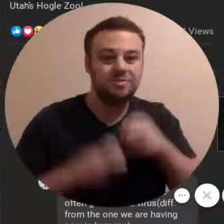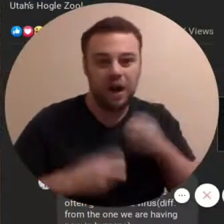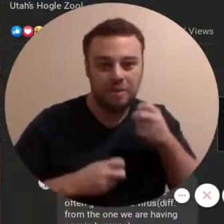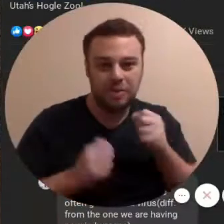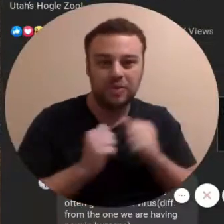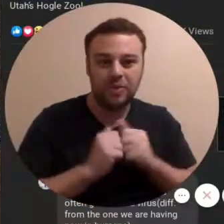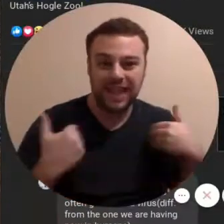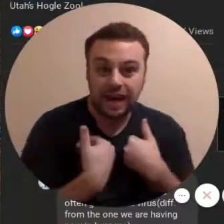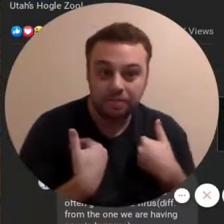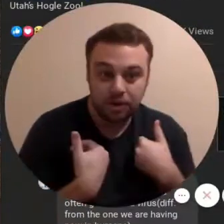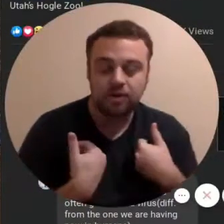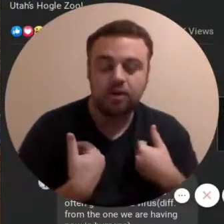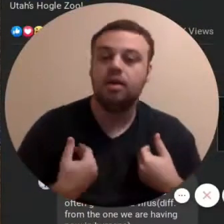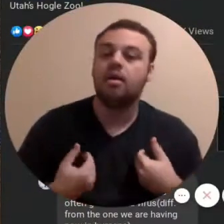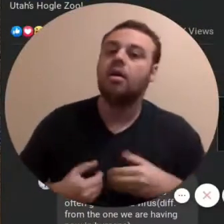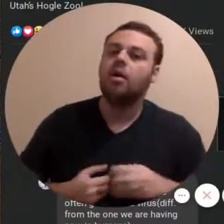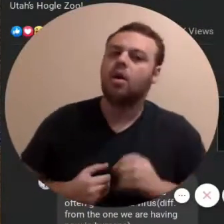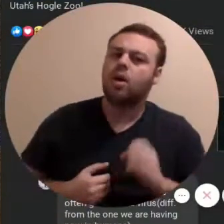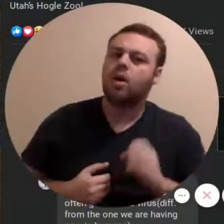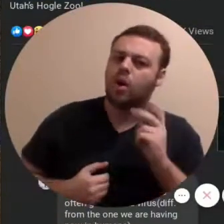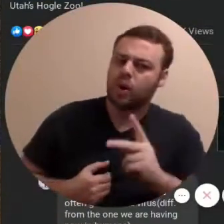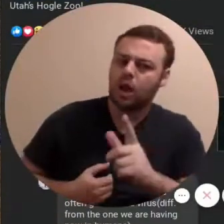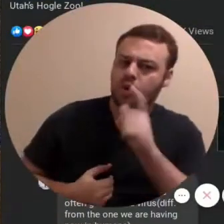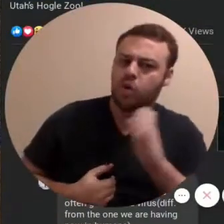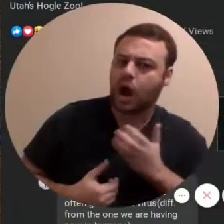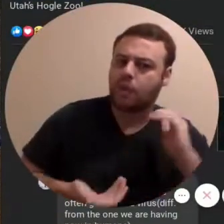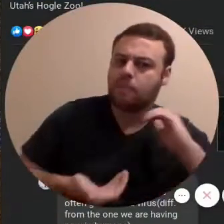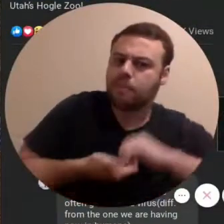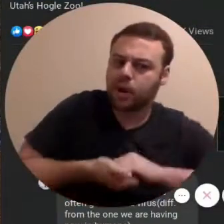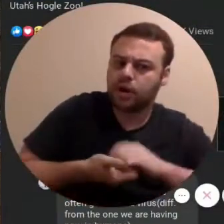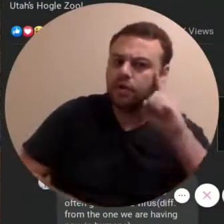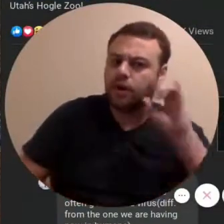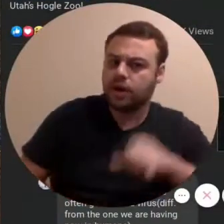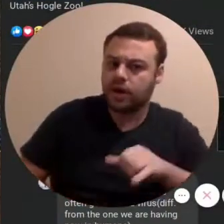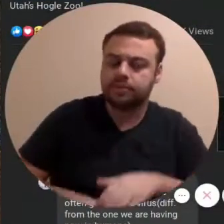of our partners that we work with, with Wild Aware? Stephanie: The Utah State University, and